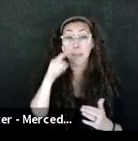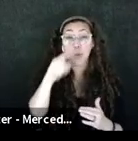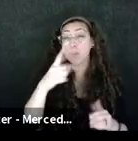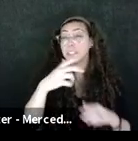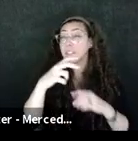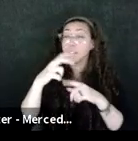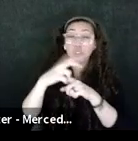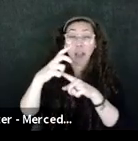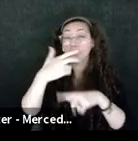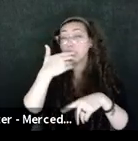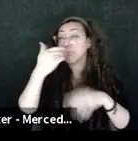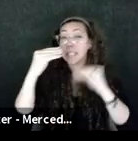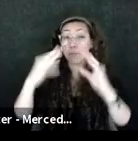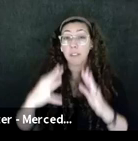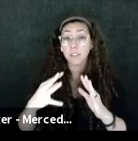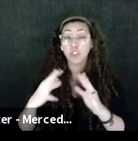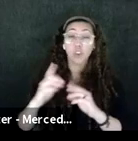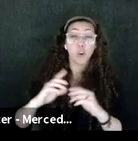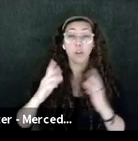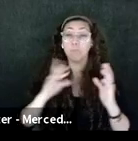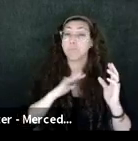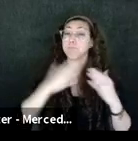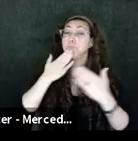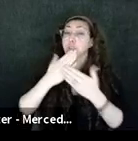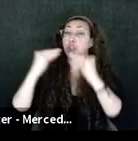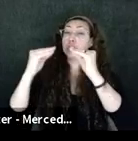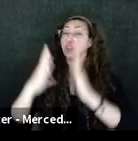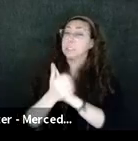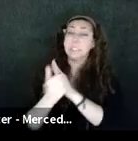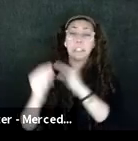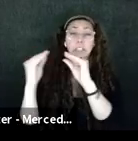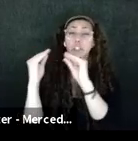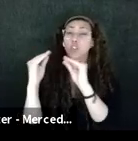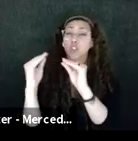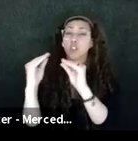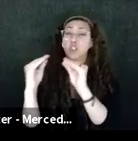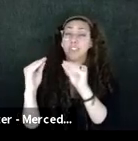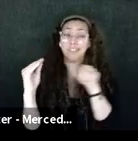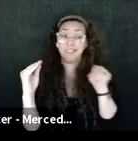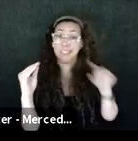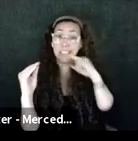Jason Williams: But your kid that comes in as a foster youth and they've had a bunch of other professors that aren't